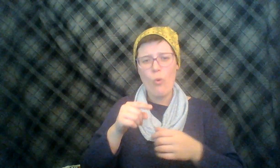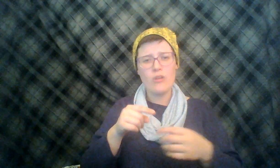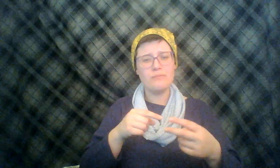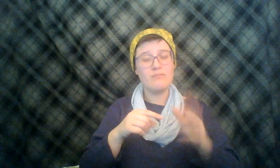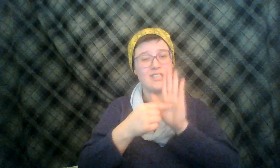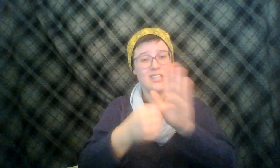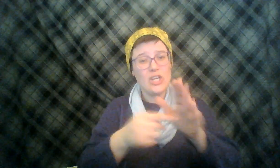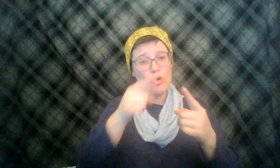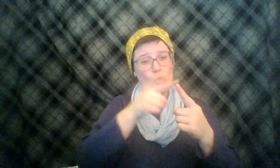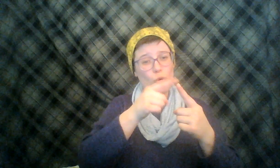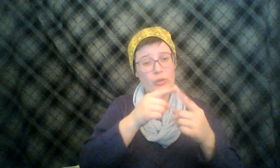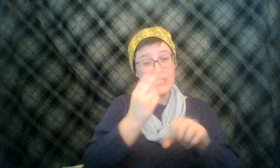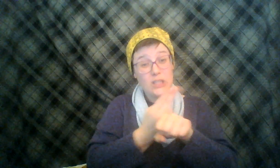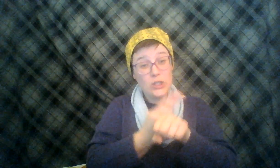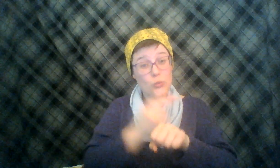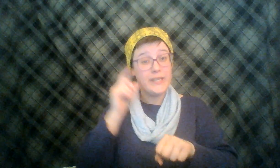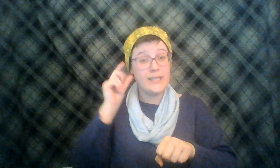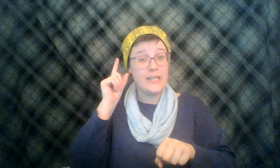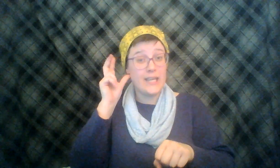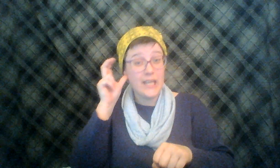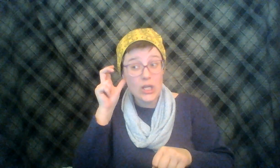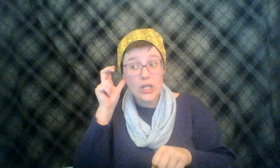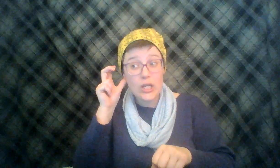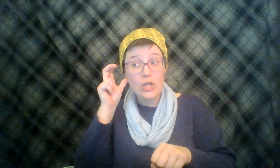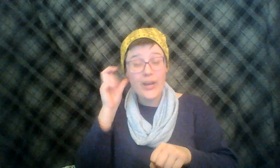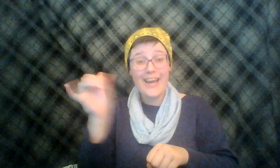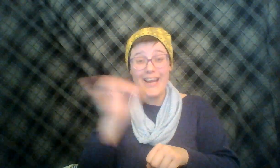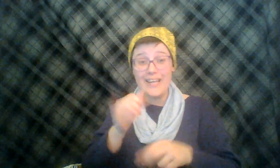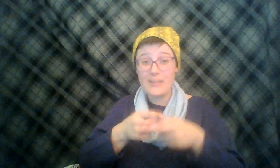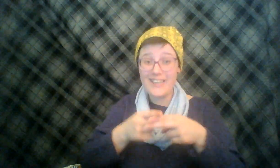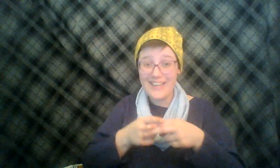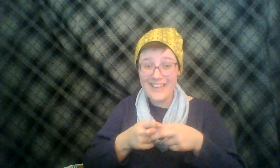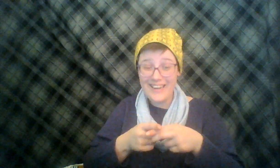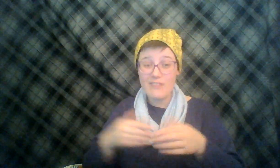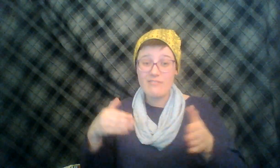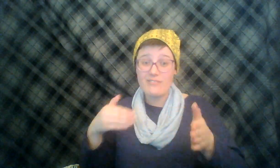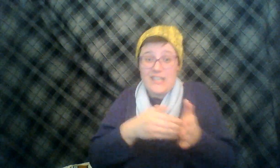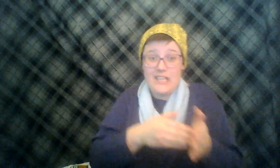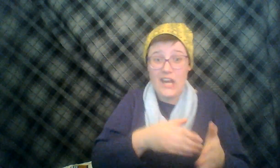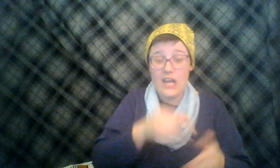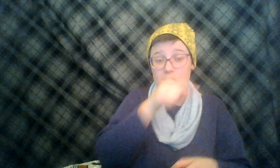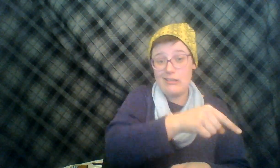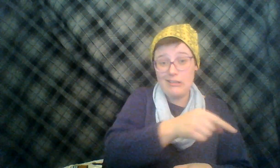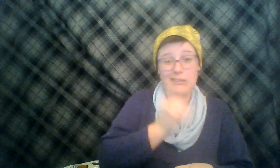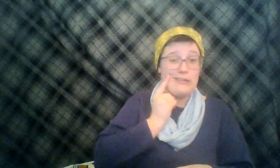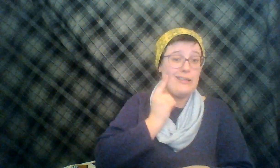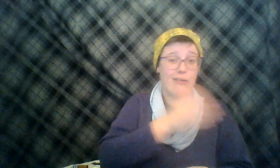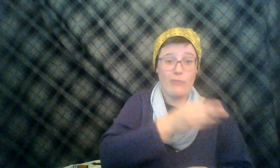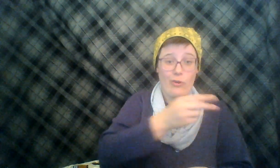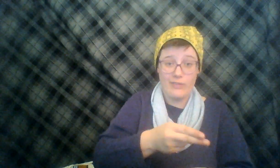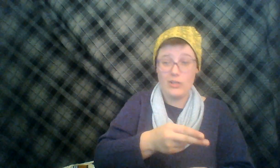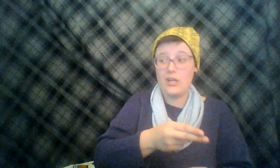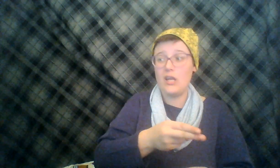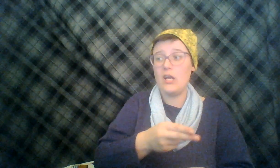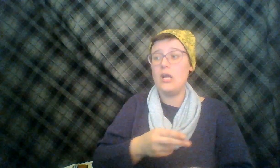how he uses hearing as a weapon against the D/HH community.